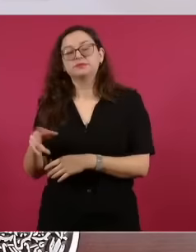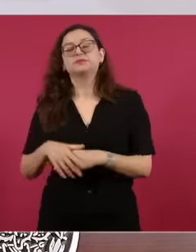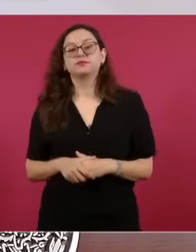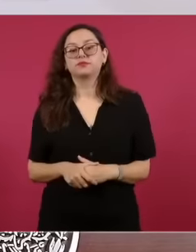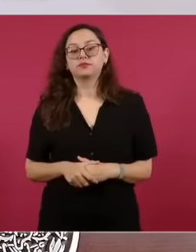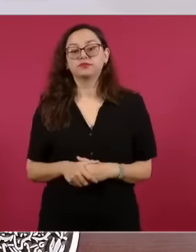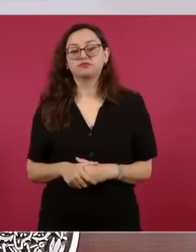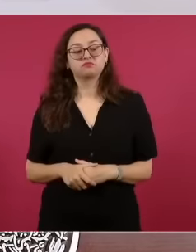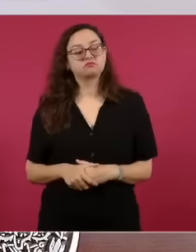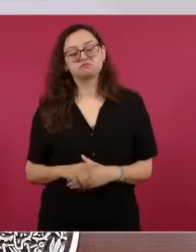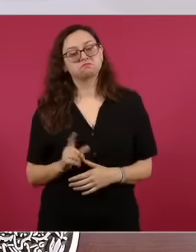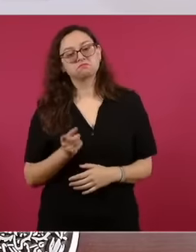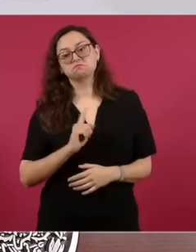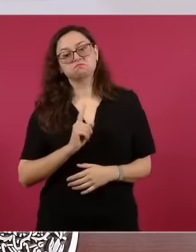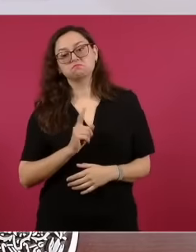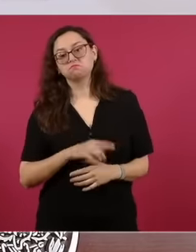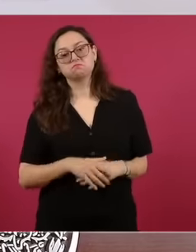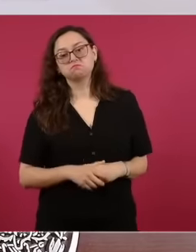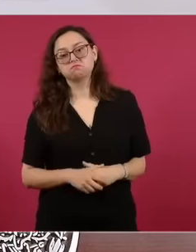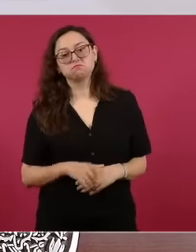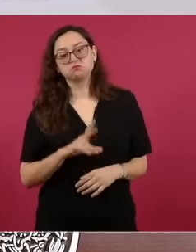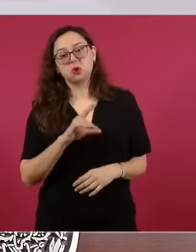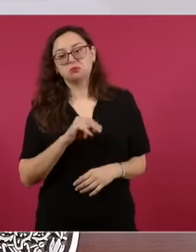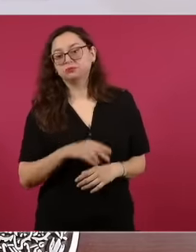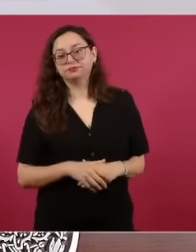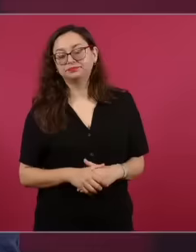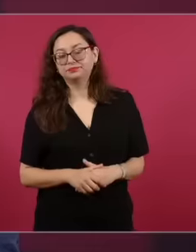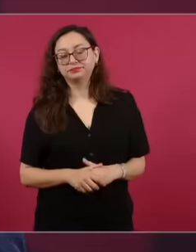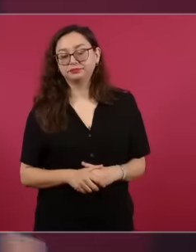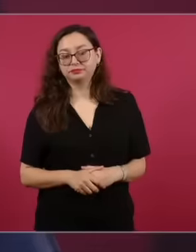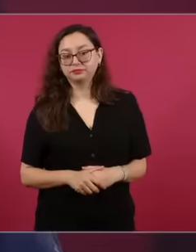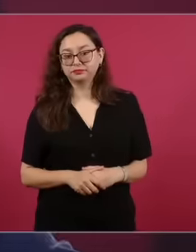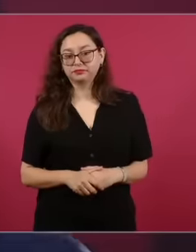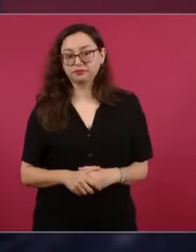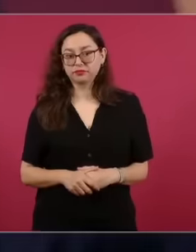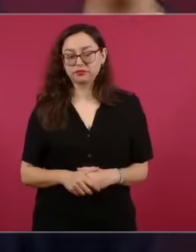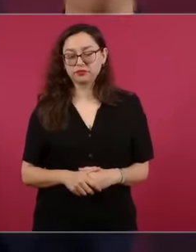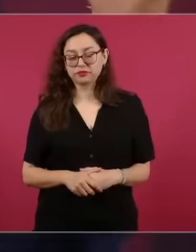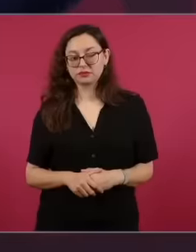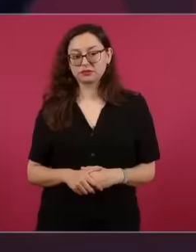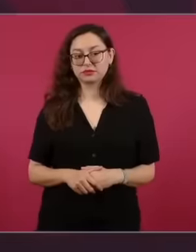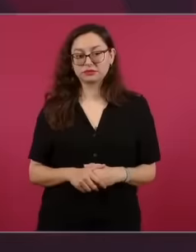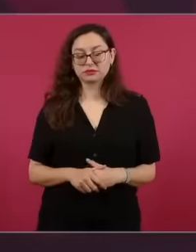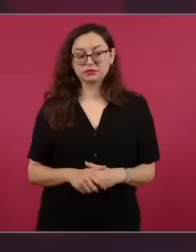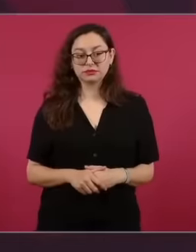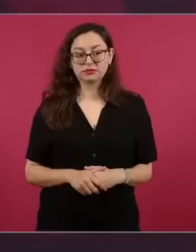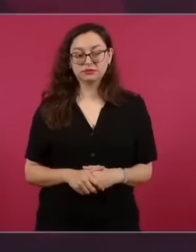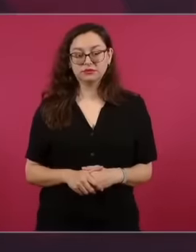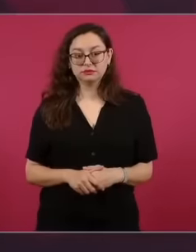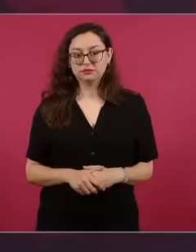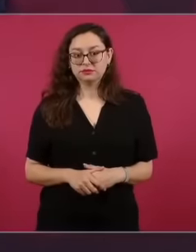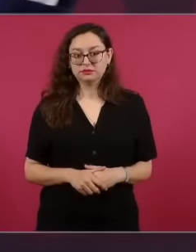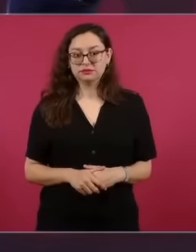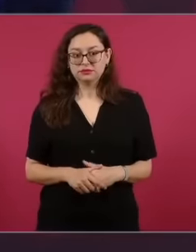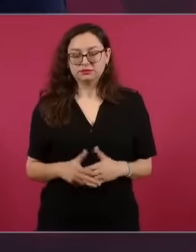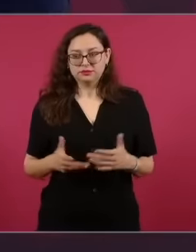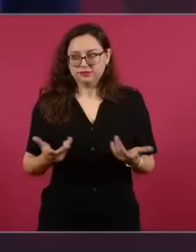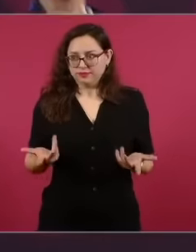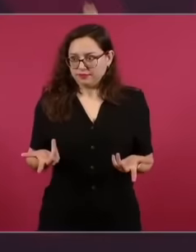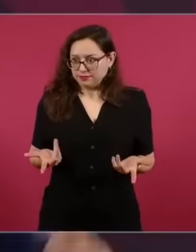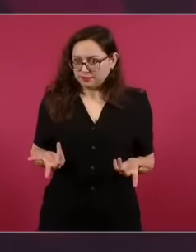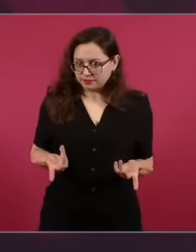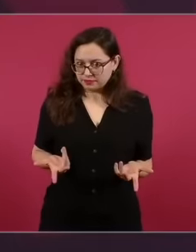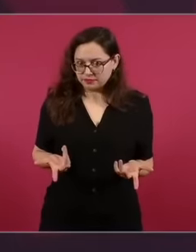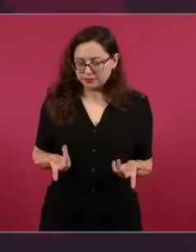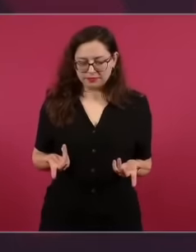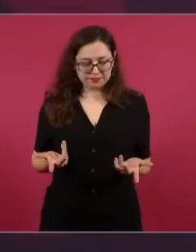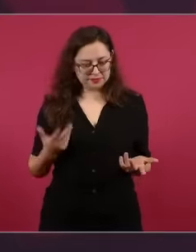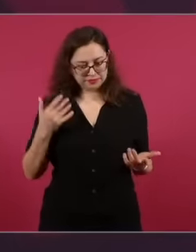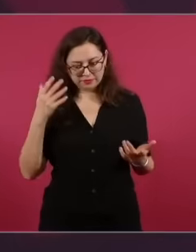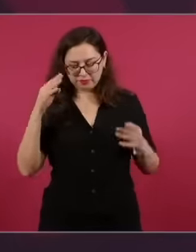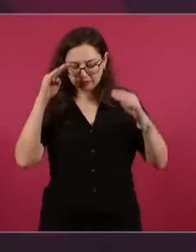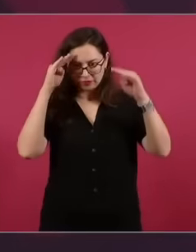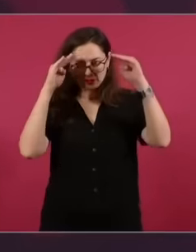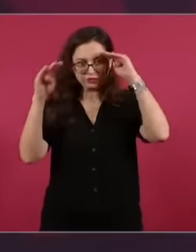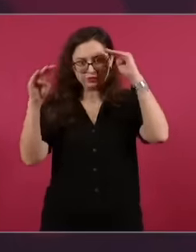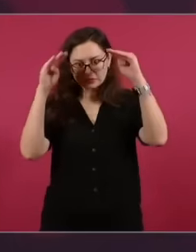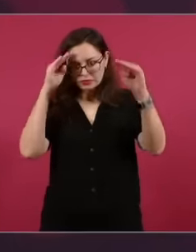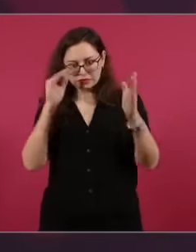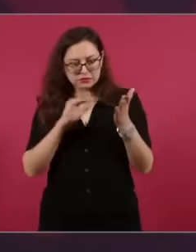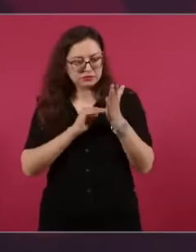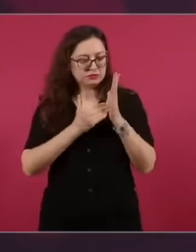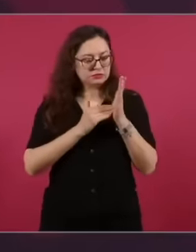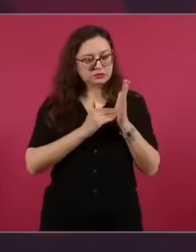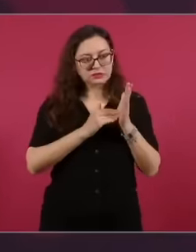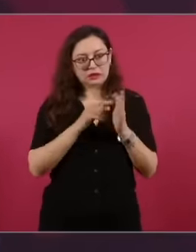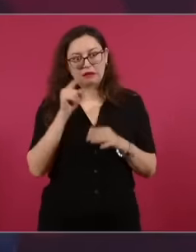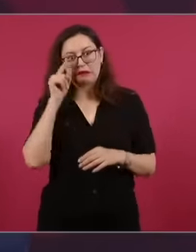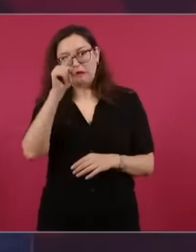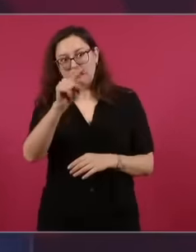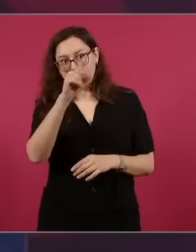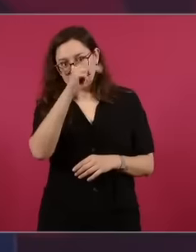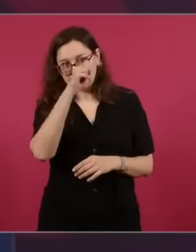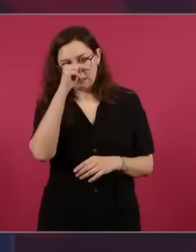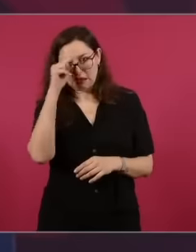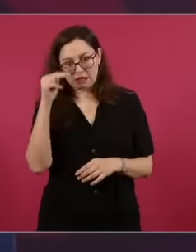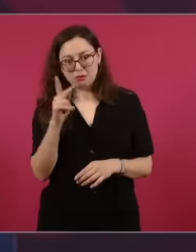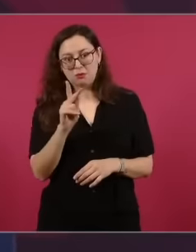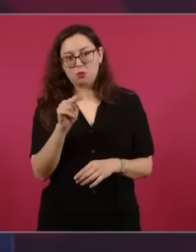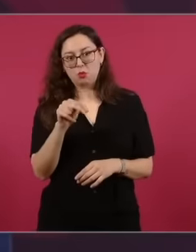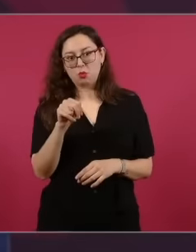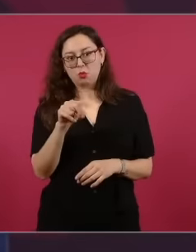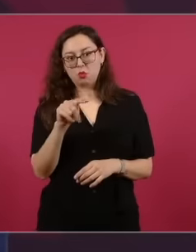no, they even bring exhibitors, they meet there in Puntamita Nayarita and they bring a